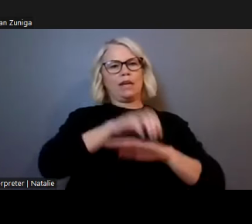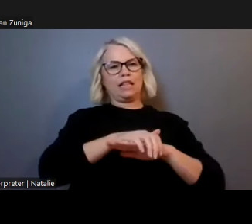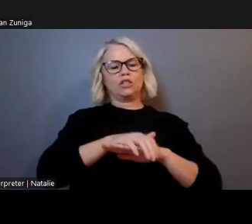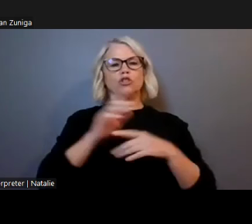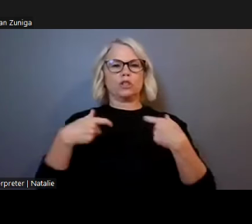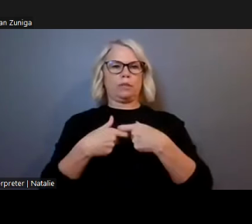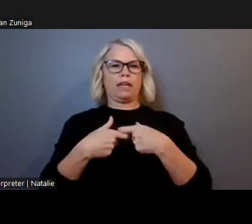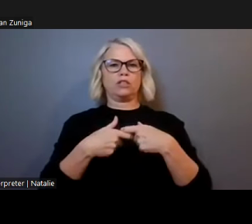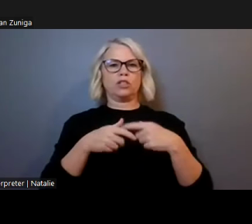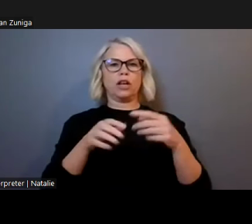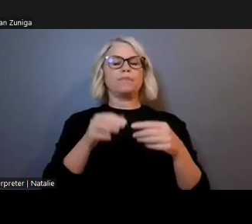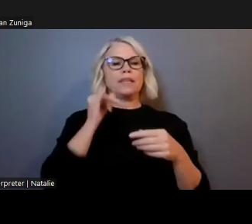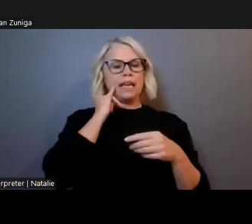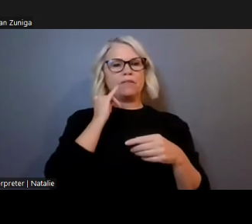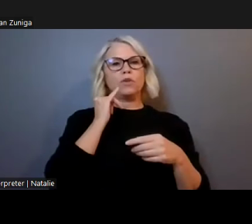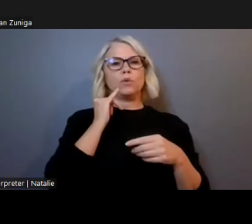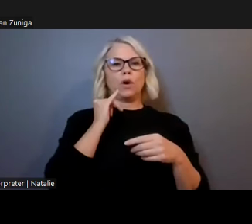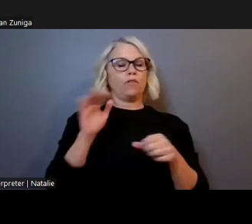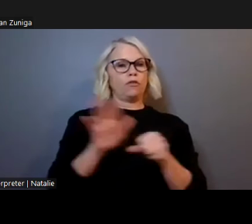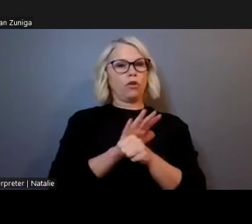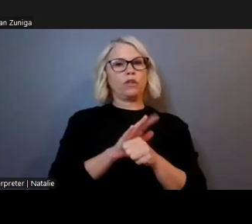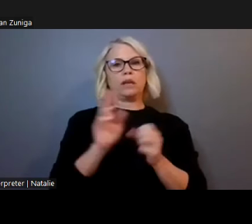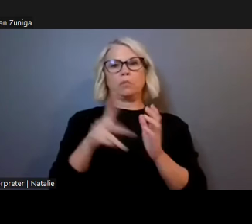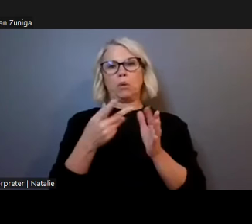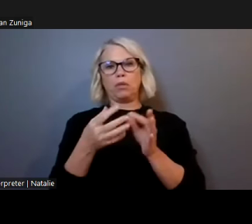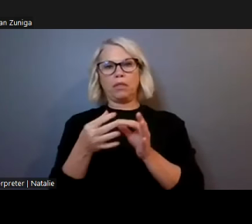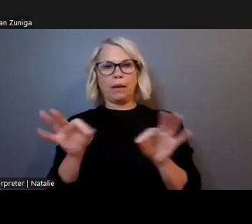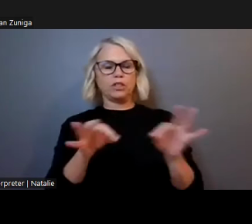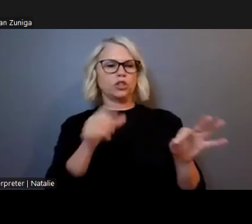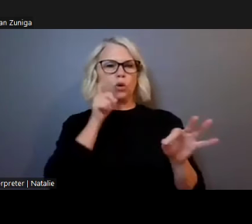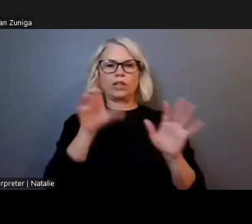If you are bilingual, you do not need to select one.